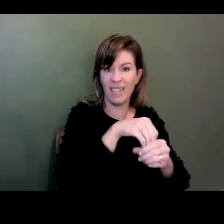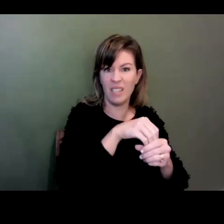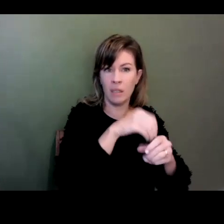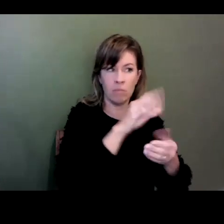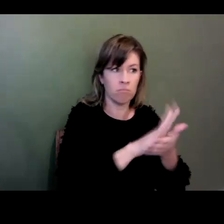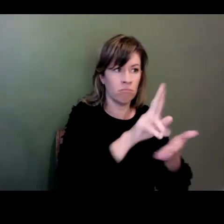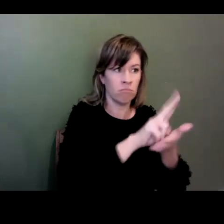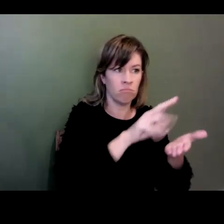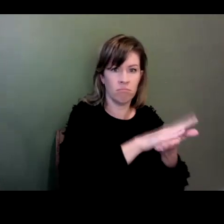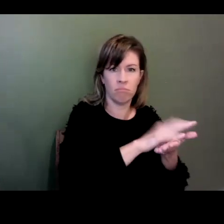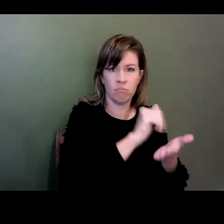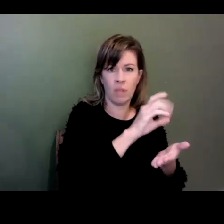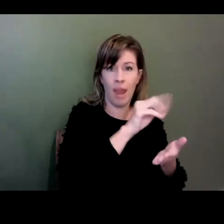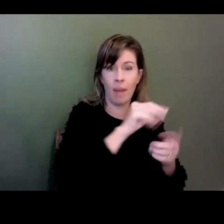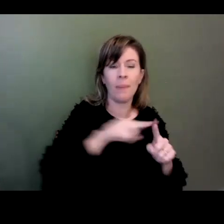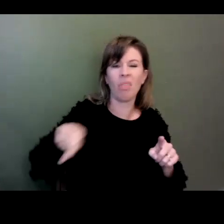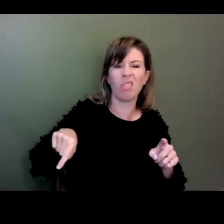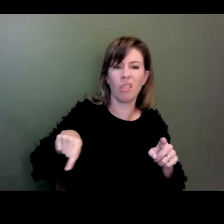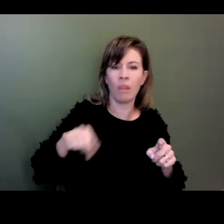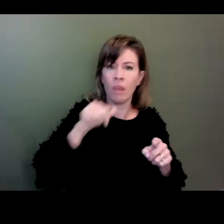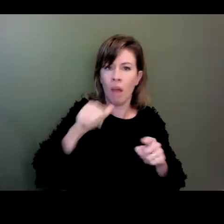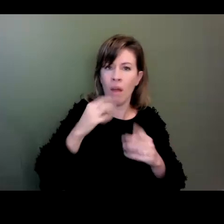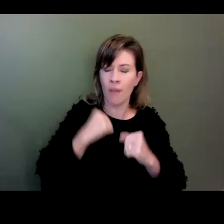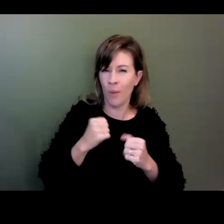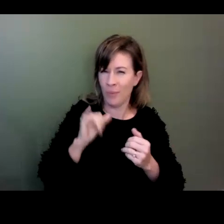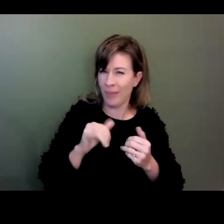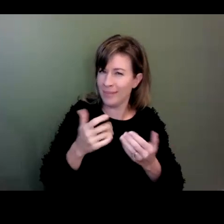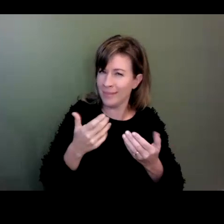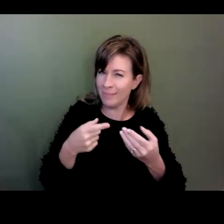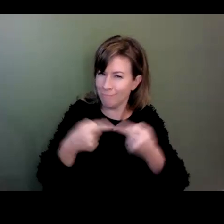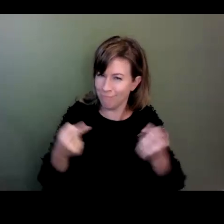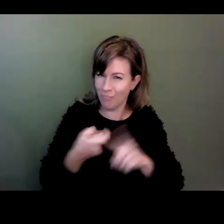different move than simply saying let's do more DEI.